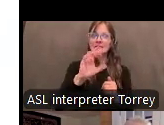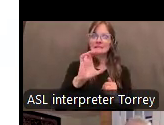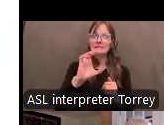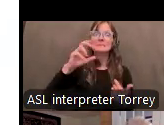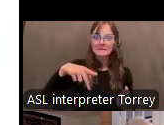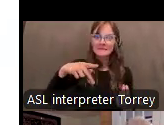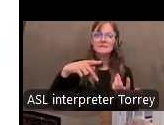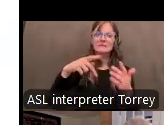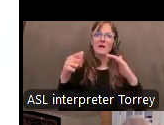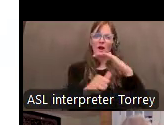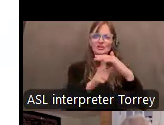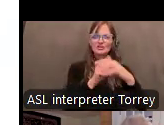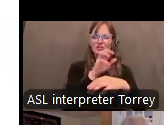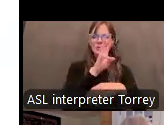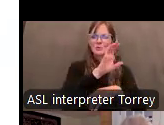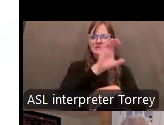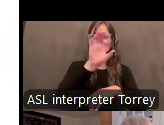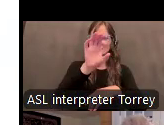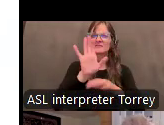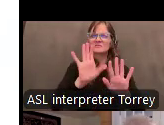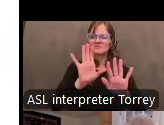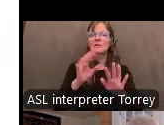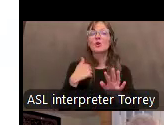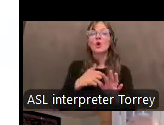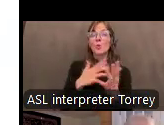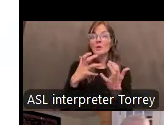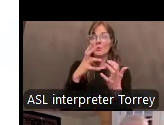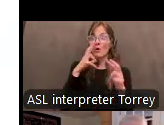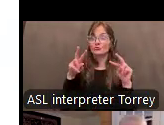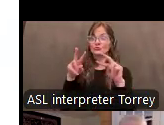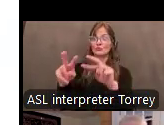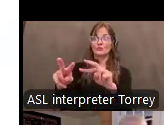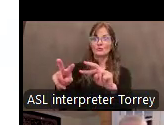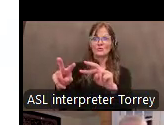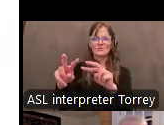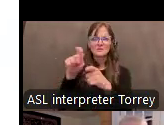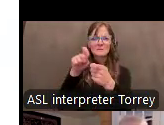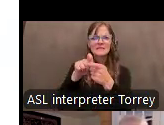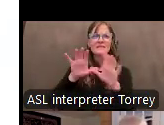okay, we're targeting audiences, but what are we really trying to say to them?